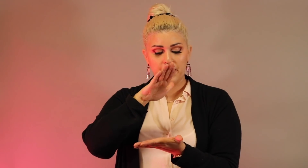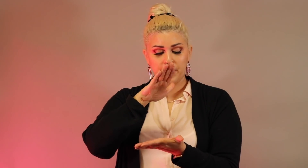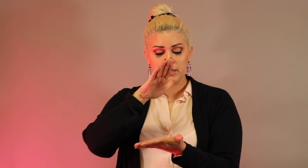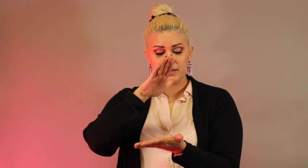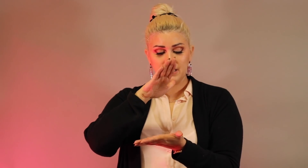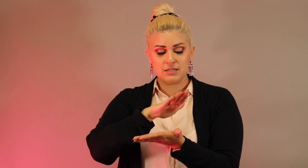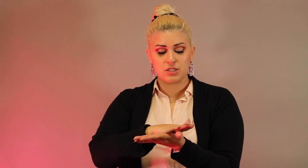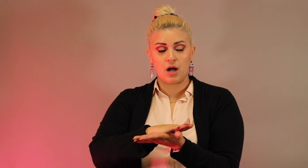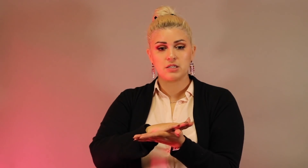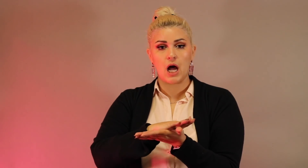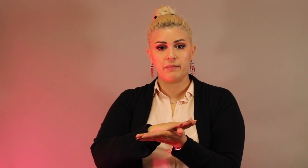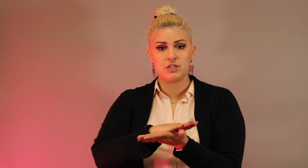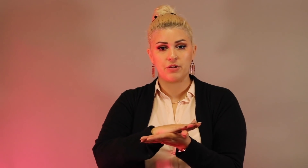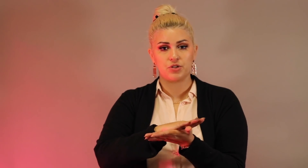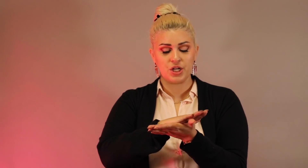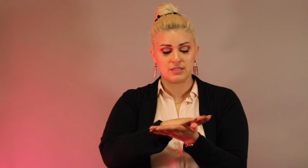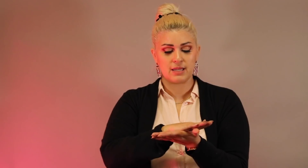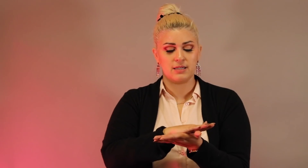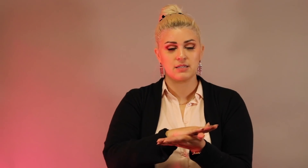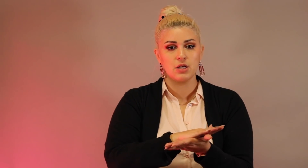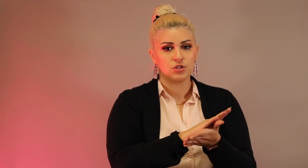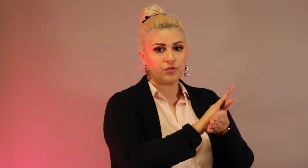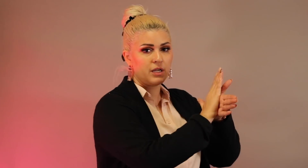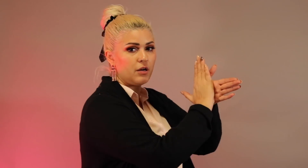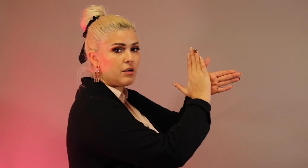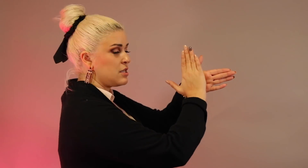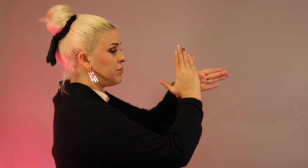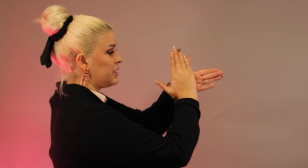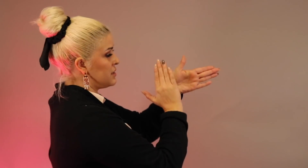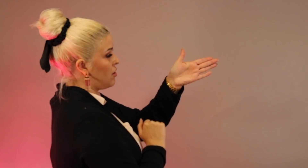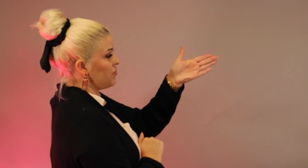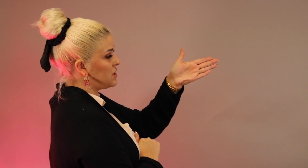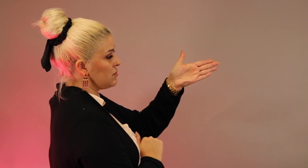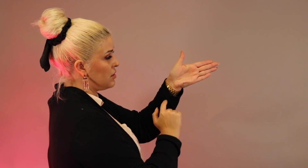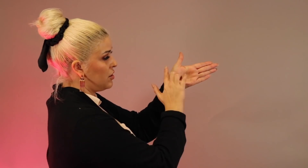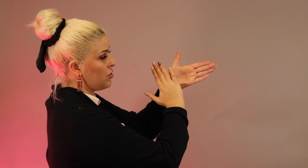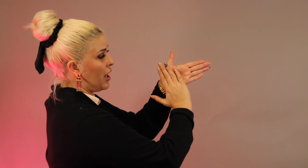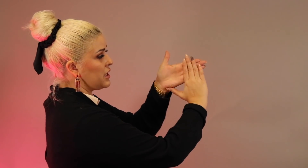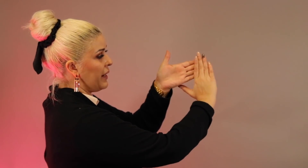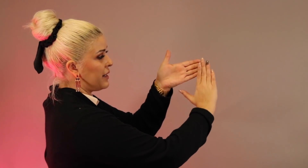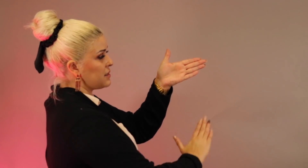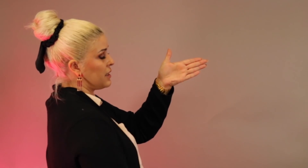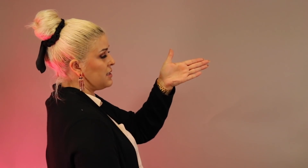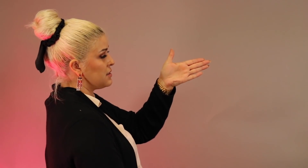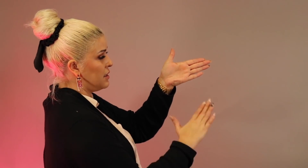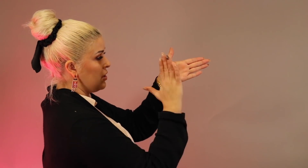And they're gonna be on top of each other just like this. So here is what it is. So this is your non-dominant hand was like this,